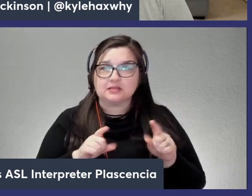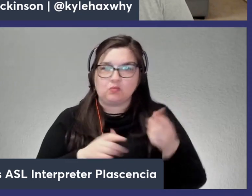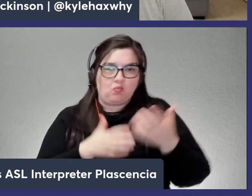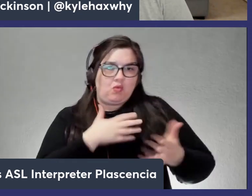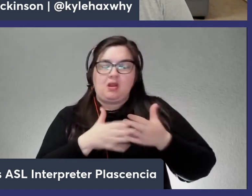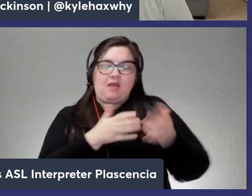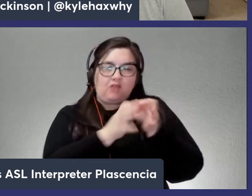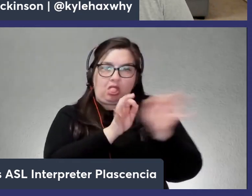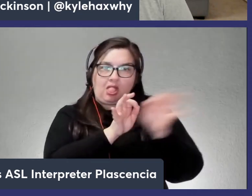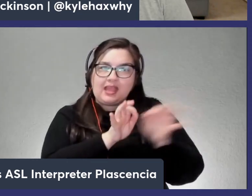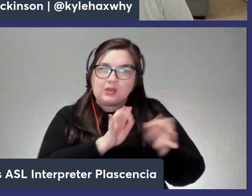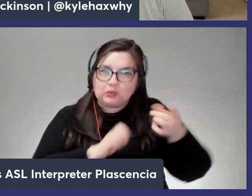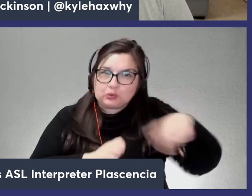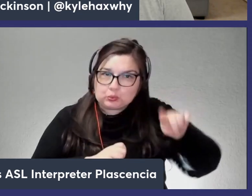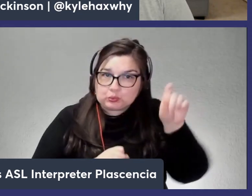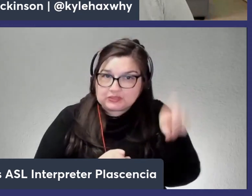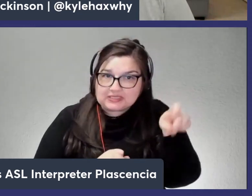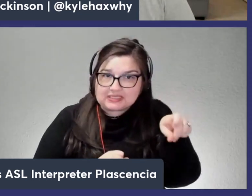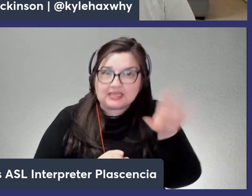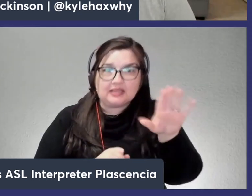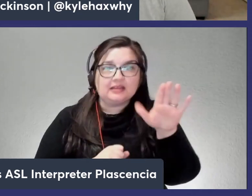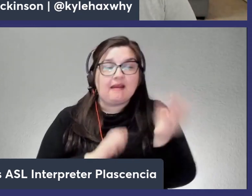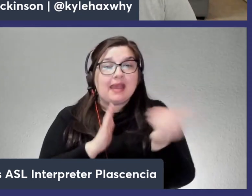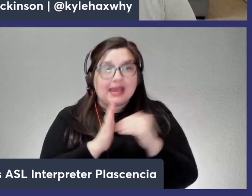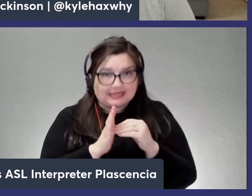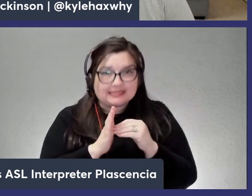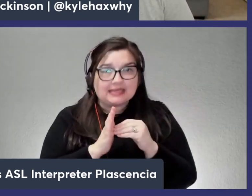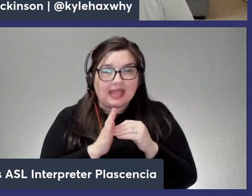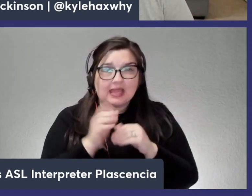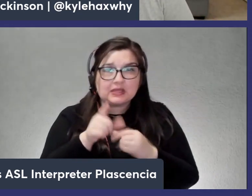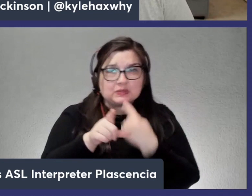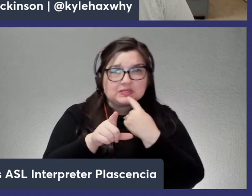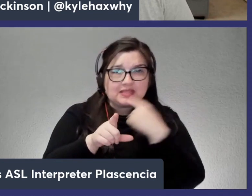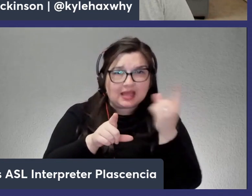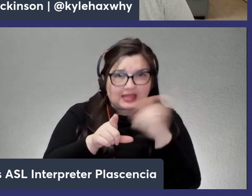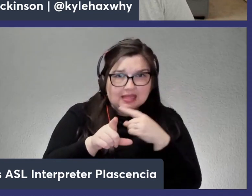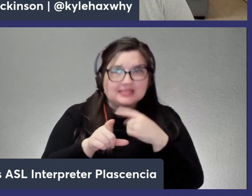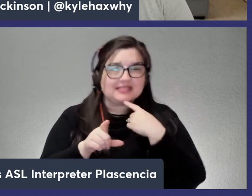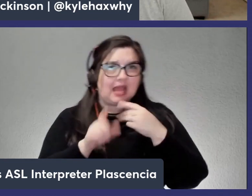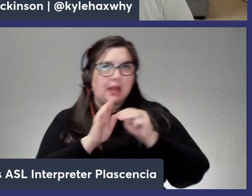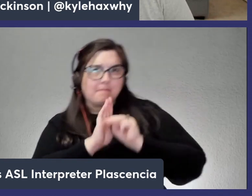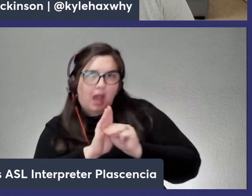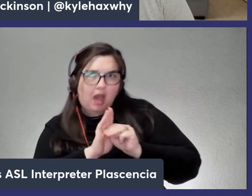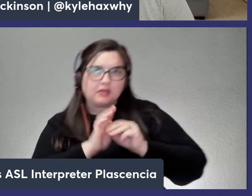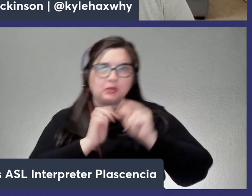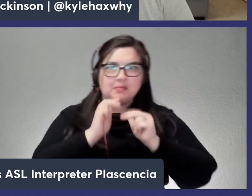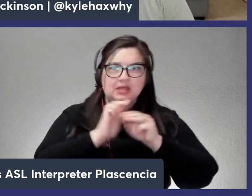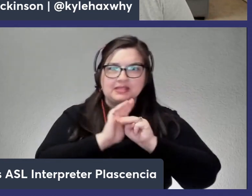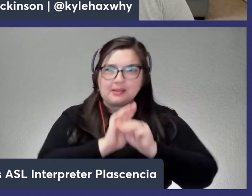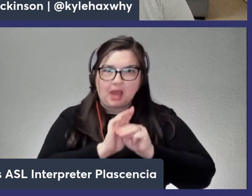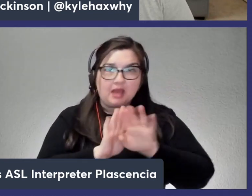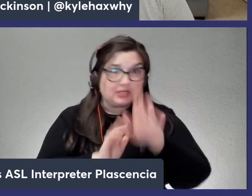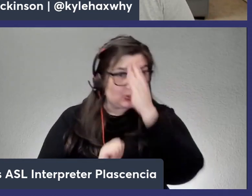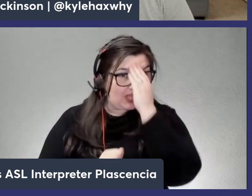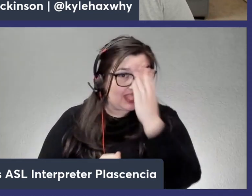So, the key word that I heard from this question is model and building models, so with Amazon Translate,